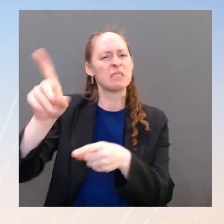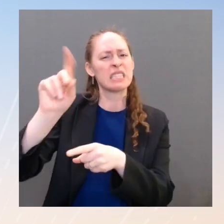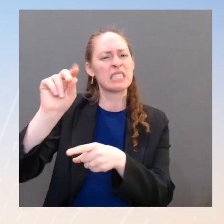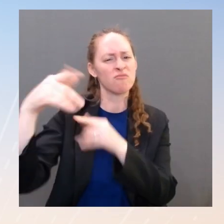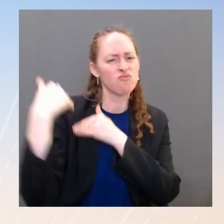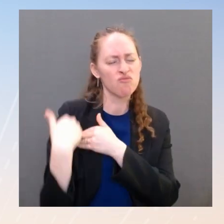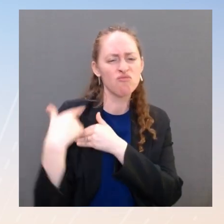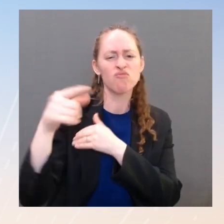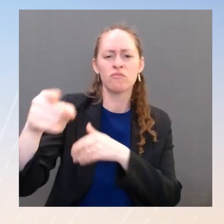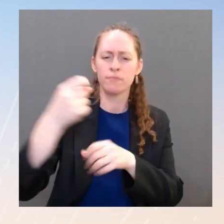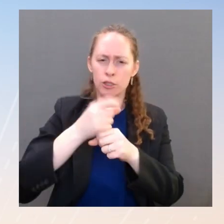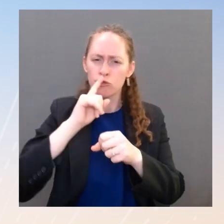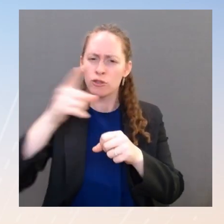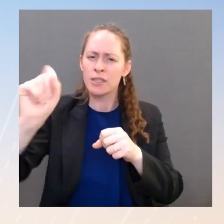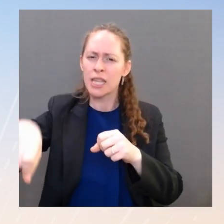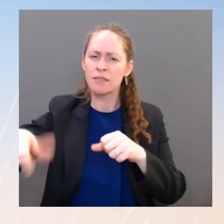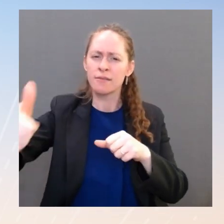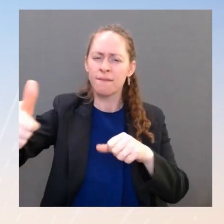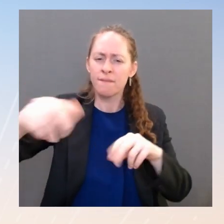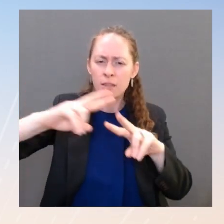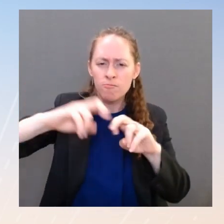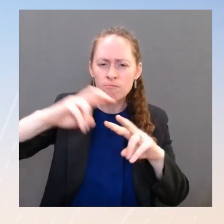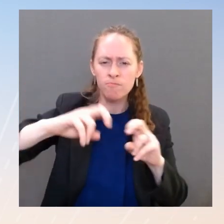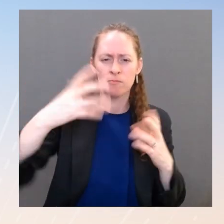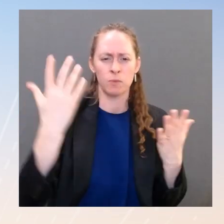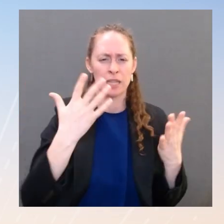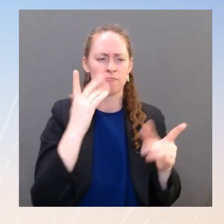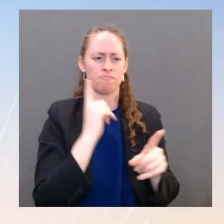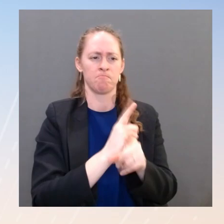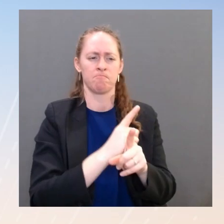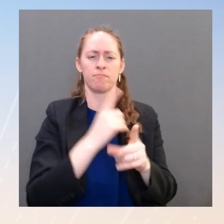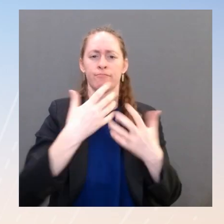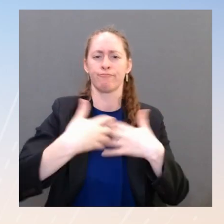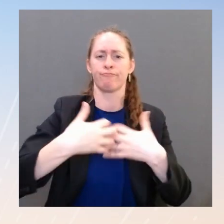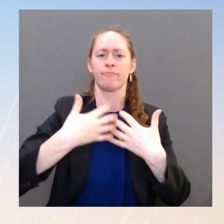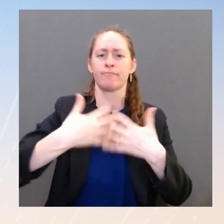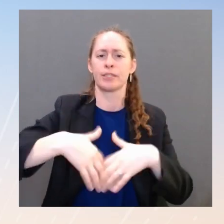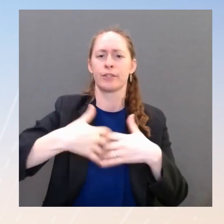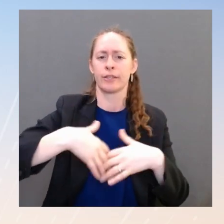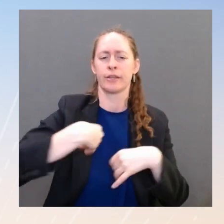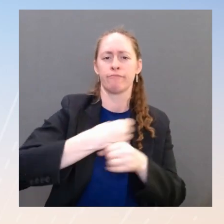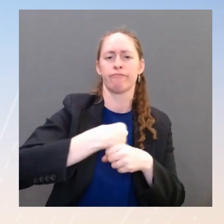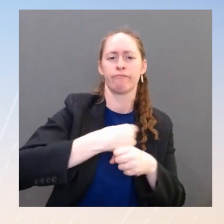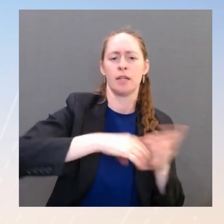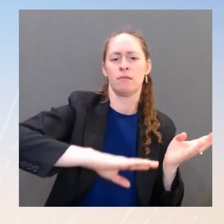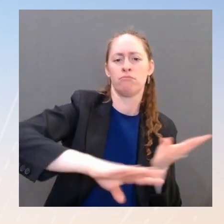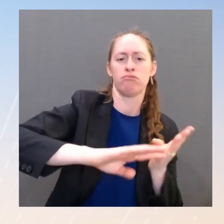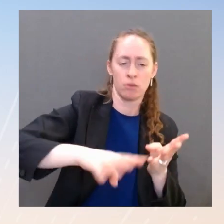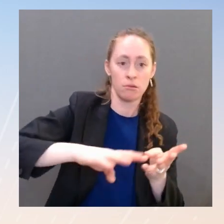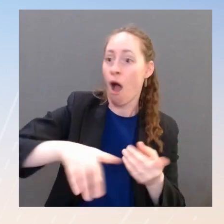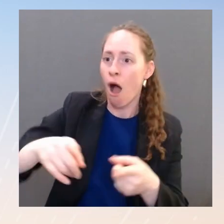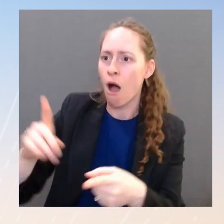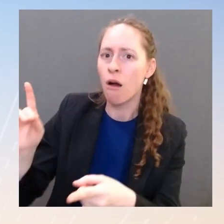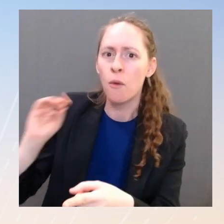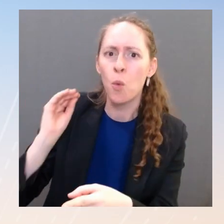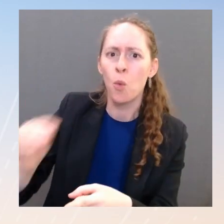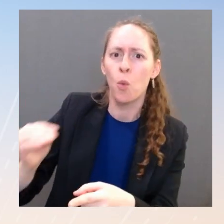and examine bottlenecks in every component to ensure, if anything can be addressed, we can work to address that in the manufacturing process.